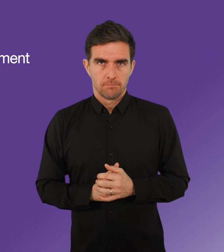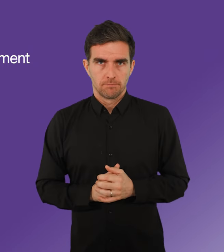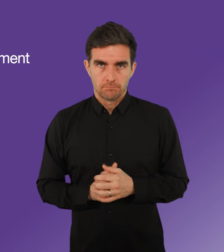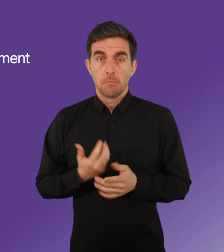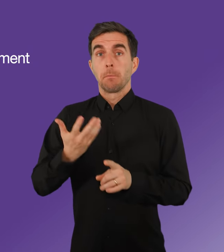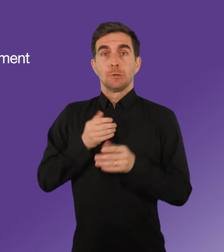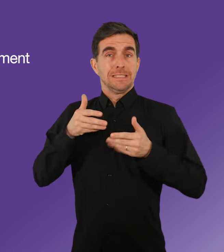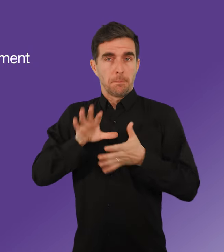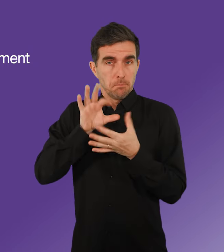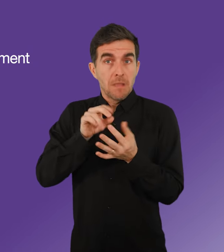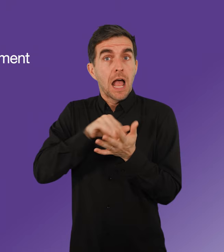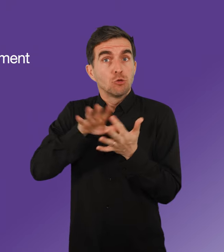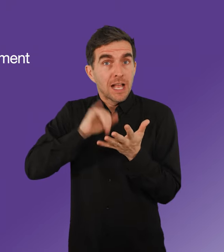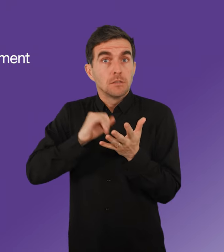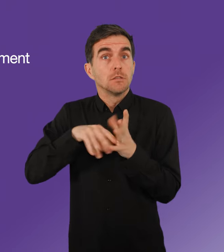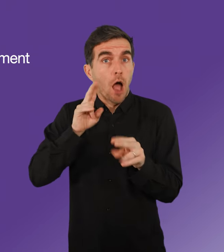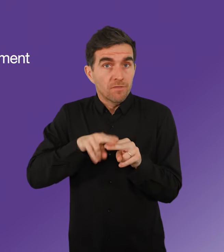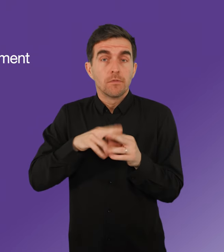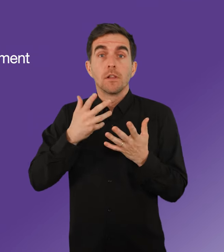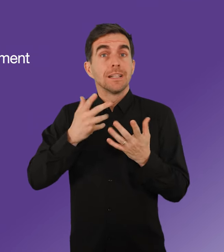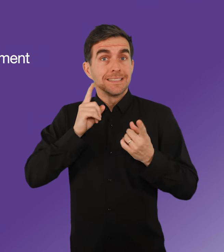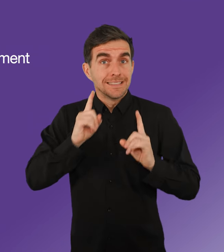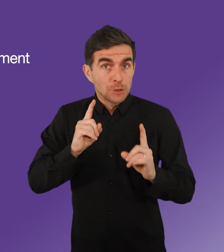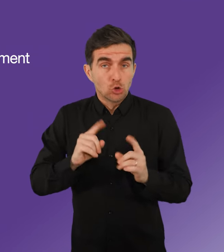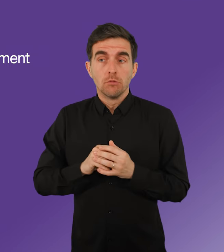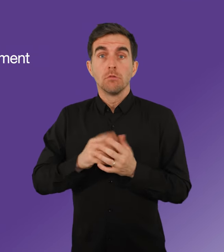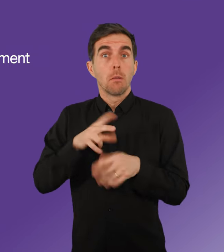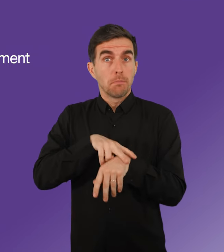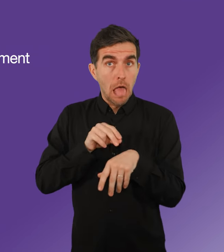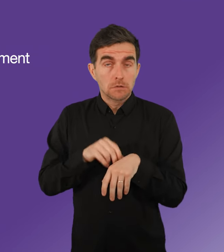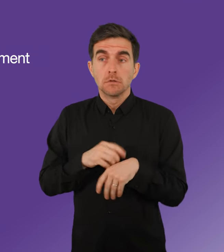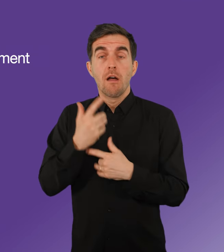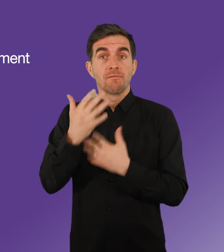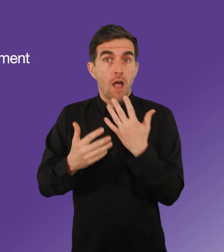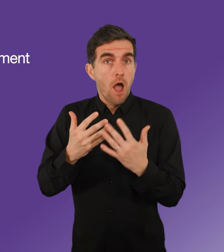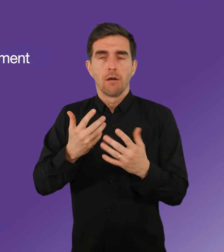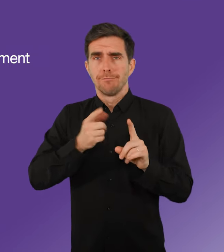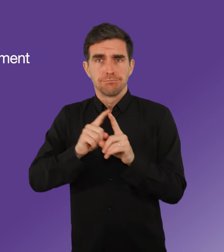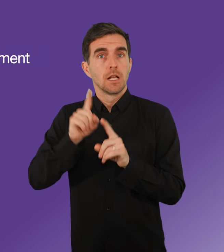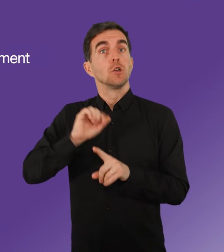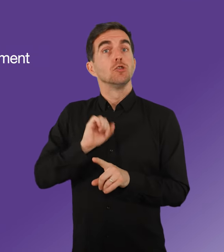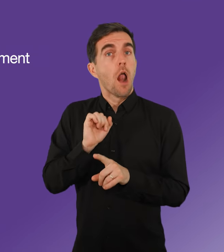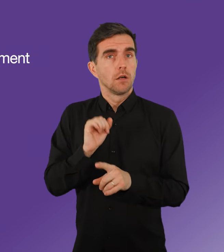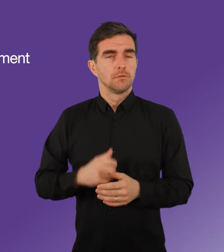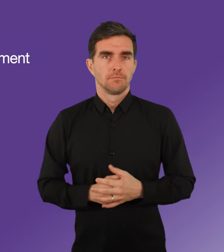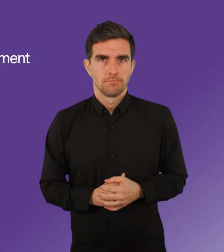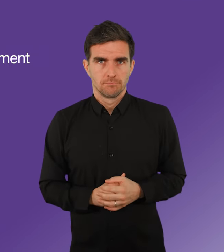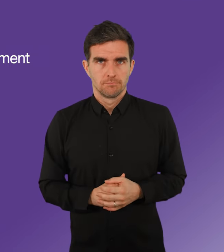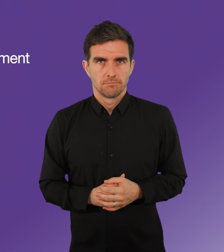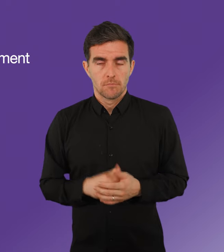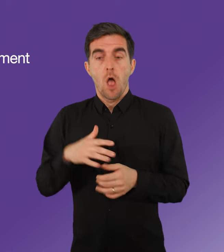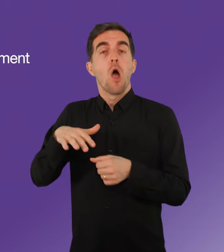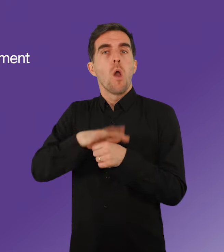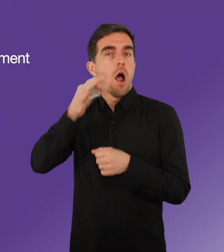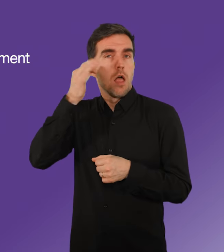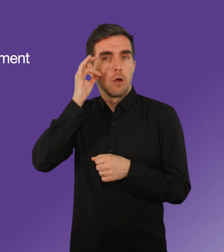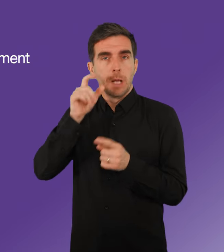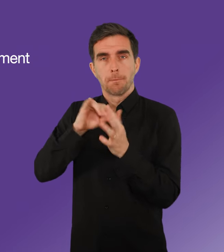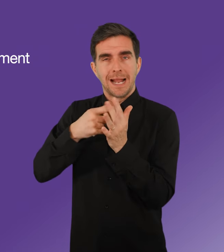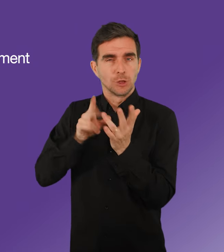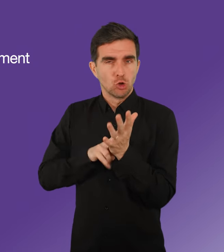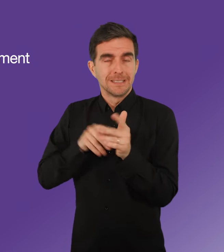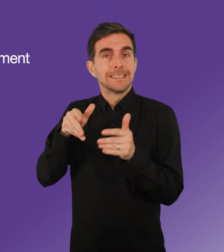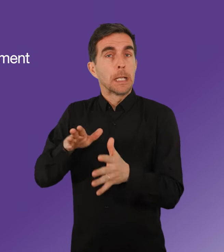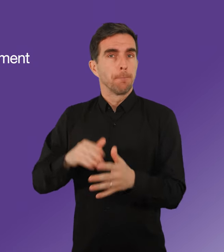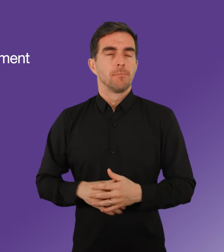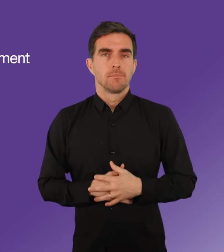• Pension schemes for NHS staff, teachers, police and firefighters in Scotland • Local authority pension schemes.